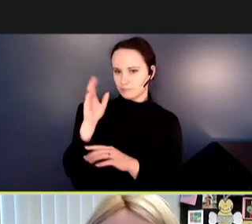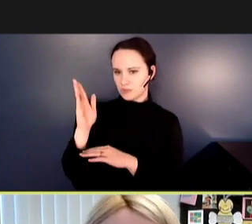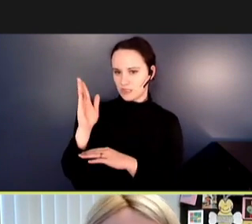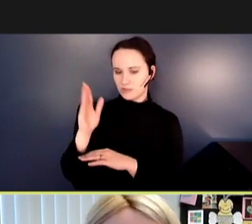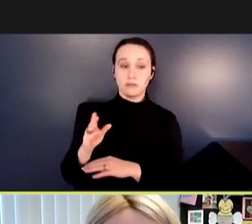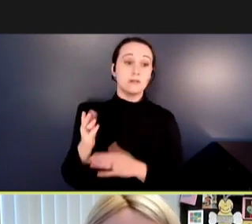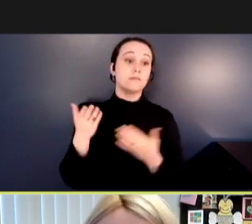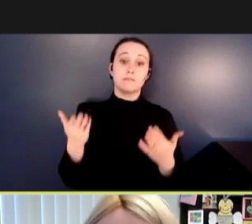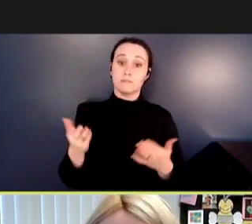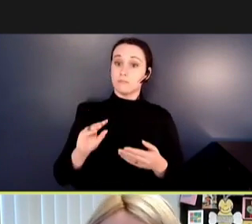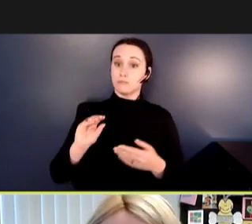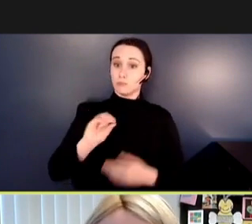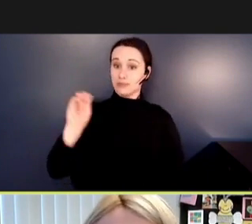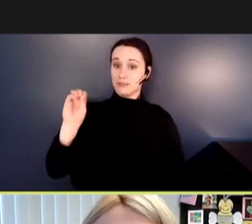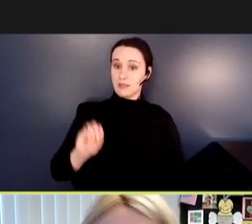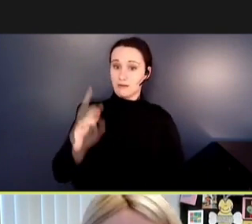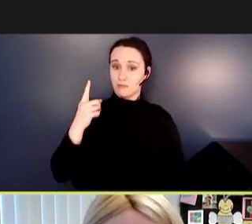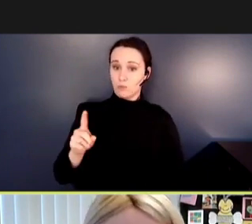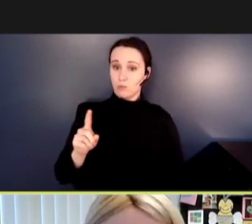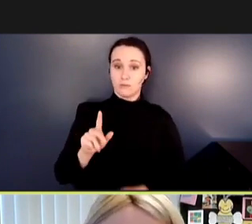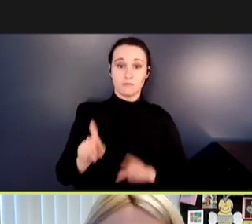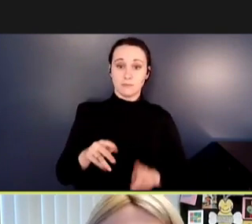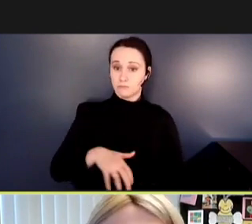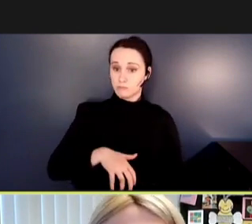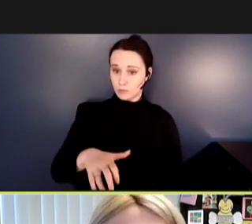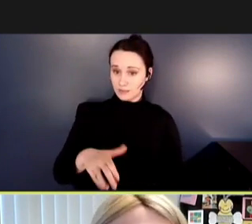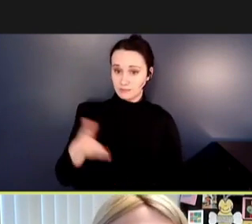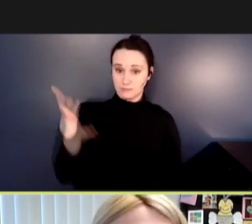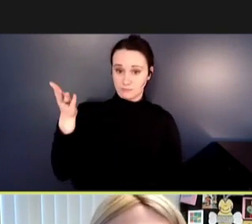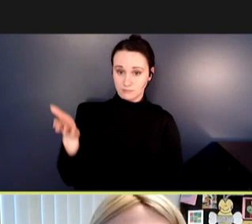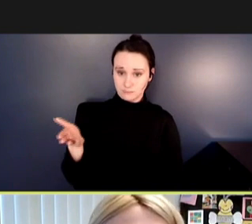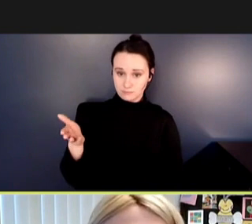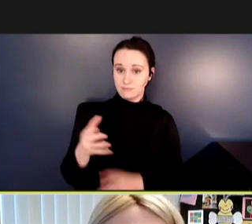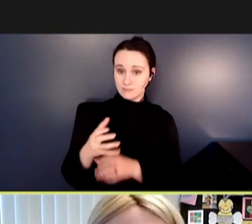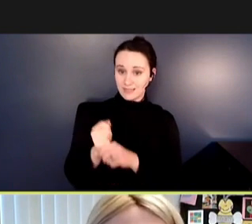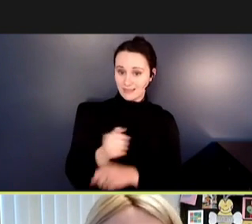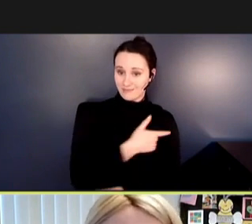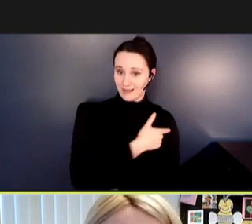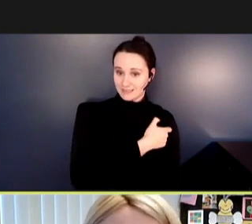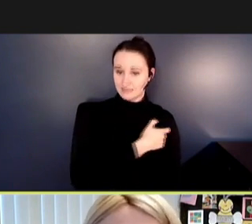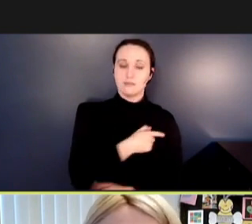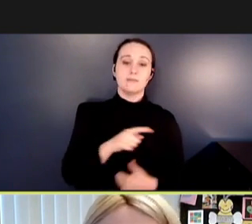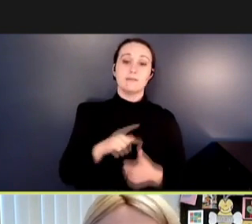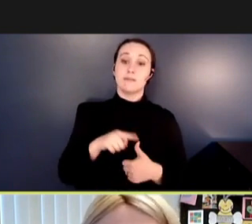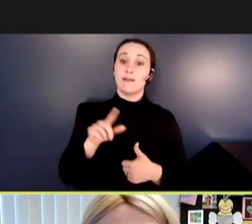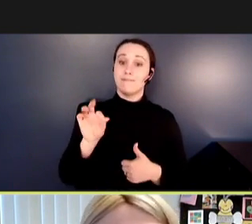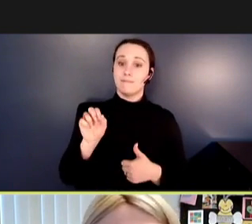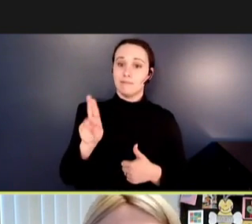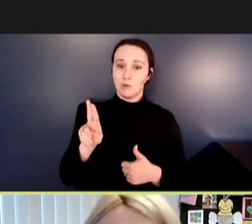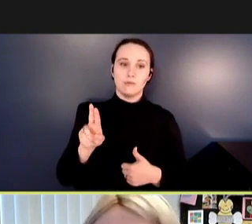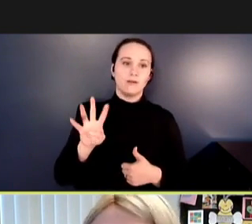percentages among pregnant people receiving the vaccine, so an influenza was 48.4 percent, Tdap,